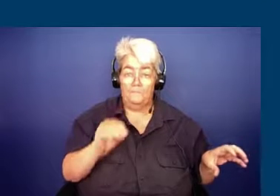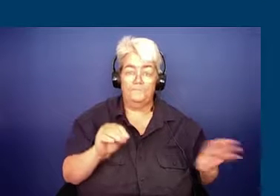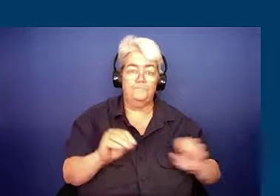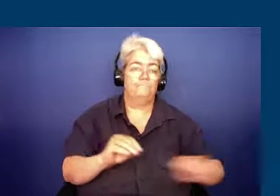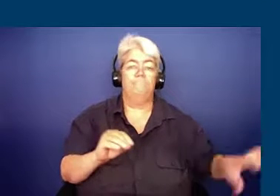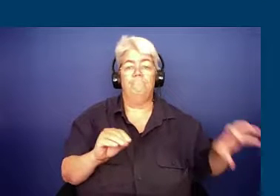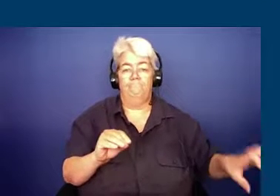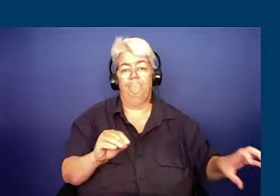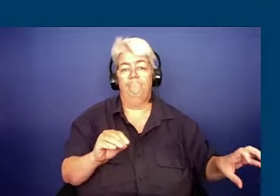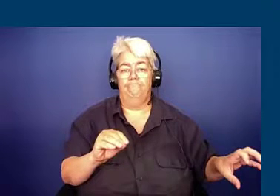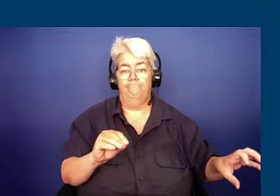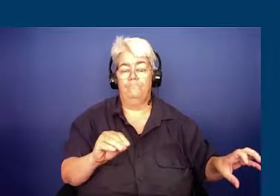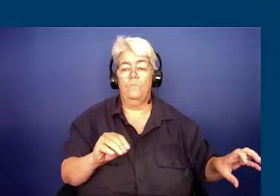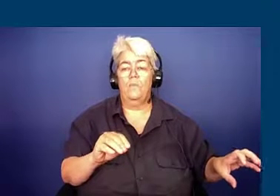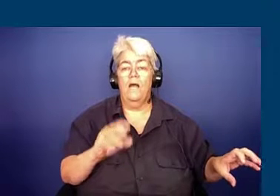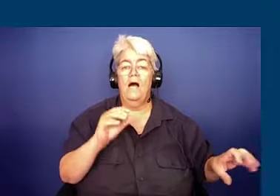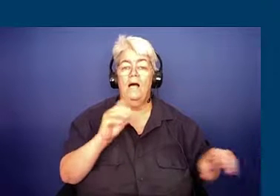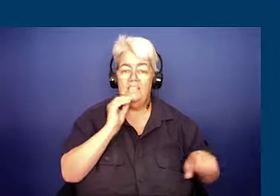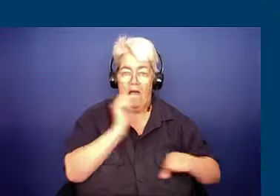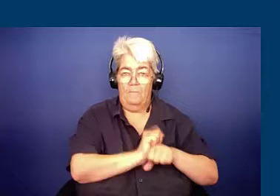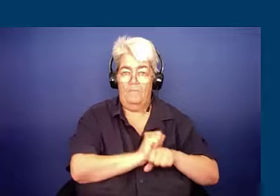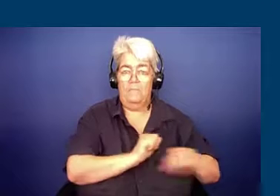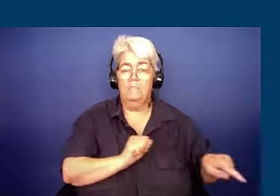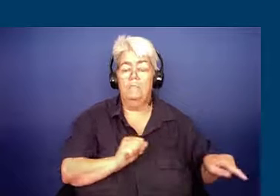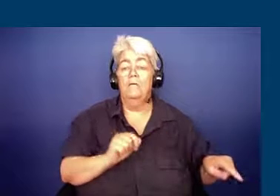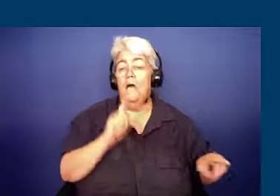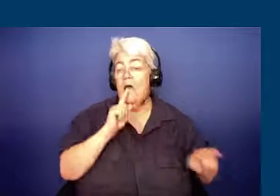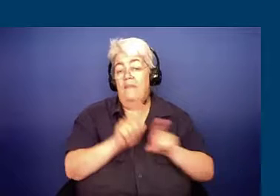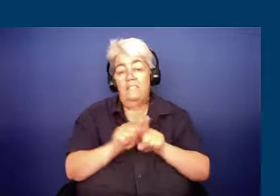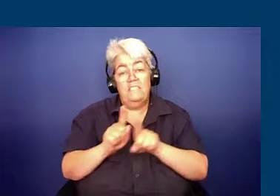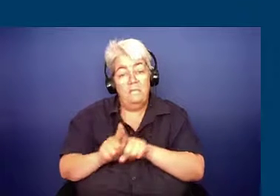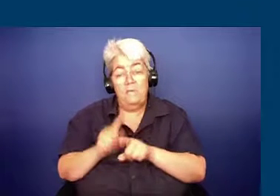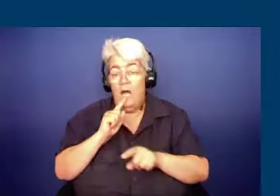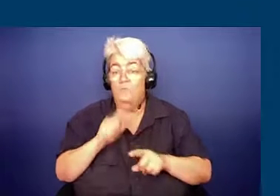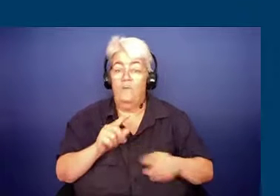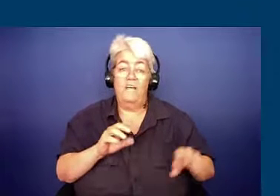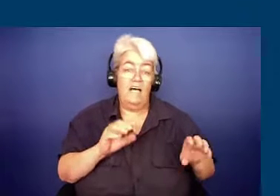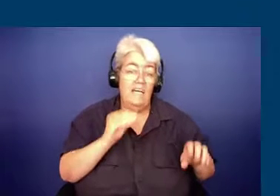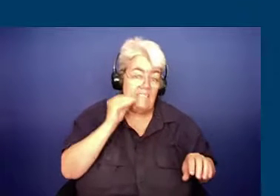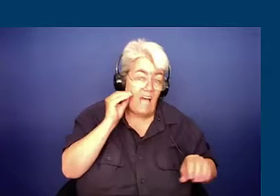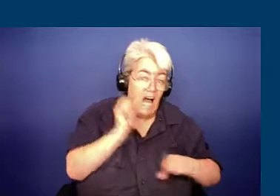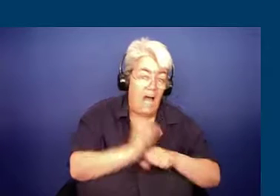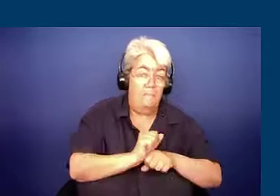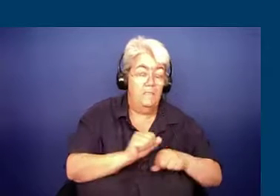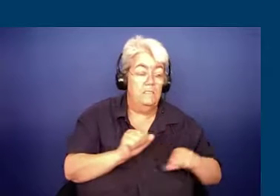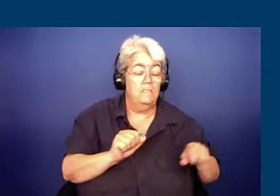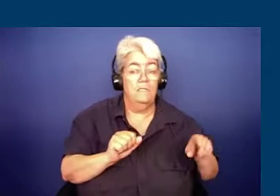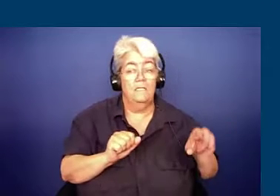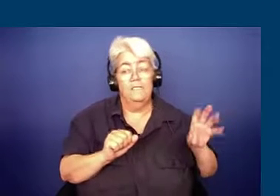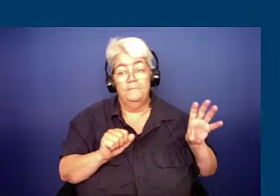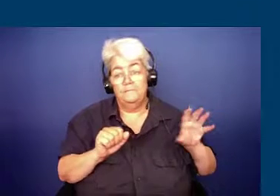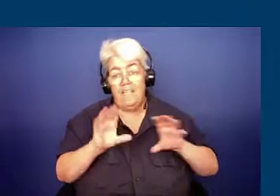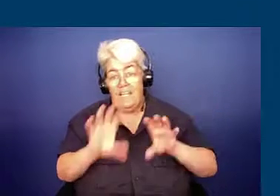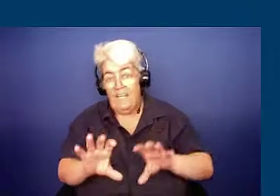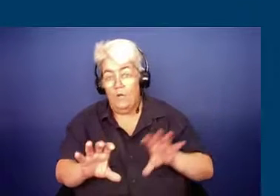same time that you're adding an assignment, whether it be in the course calendar or in assignments, which will do a little bit of today,